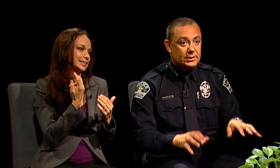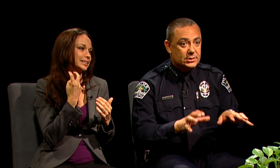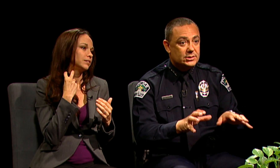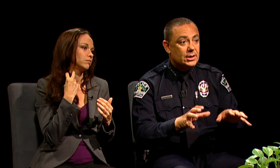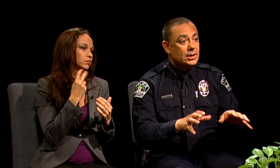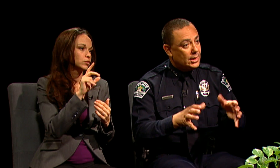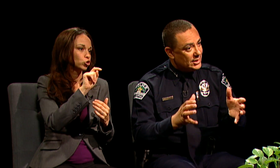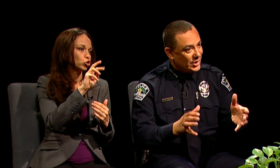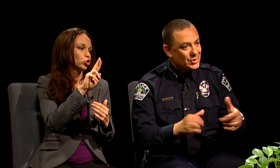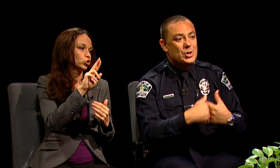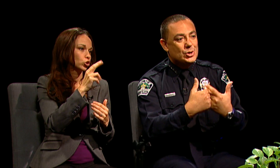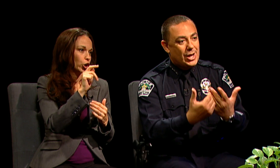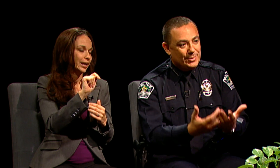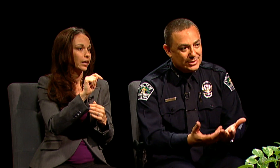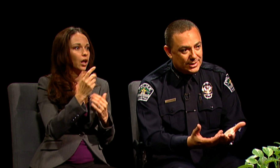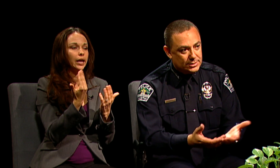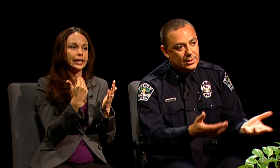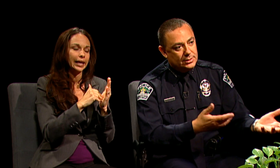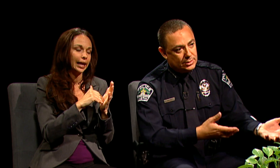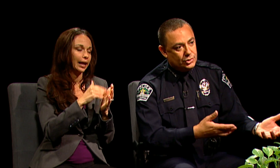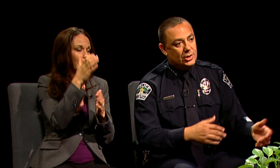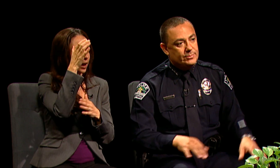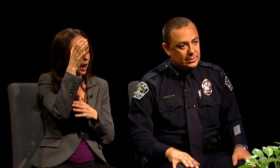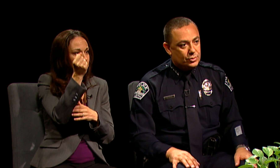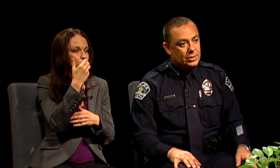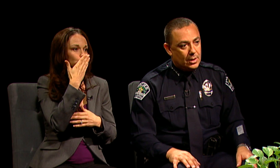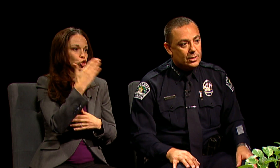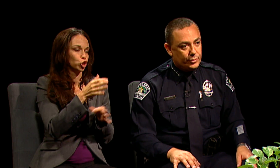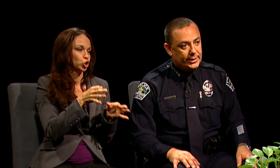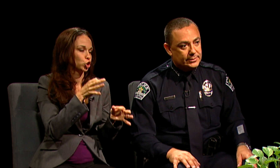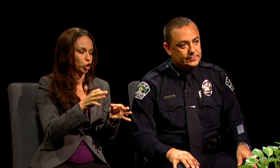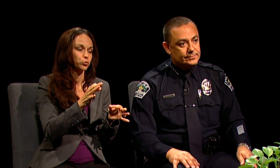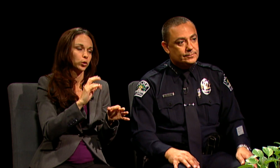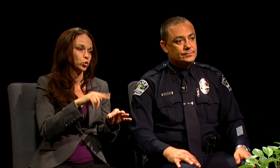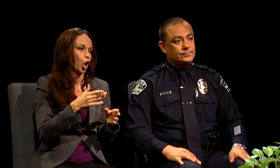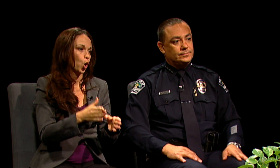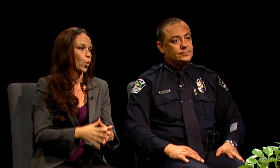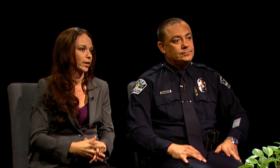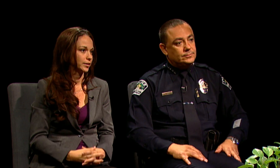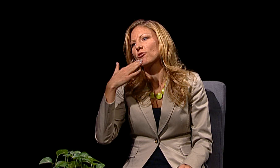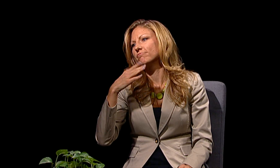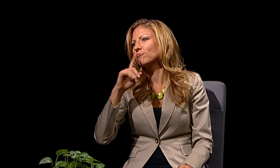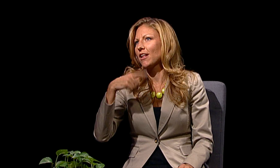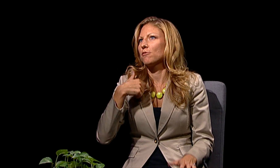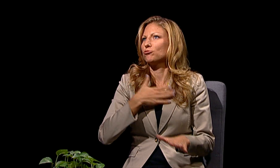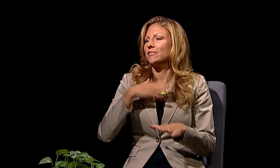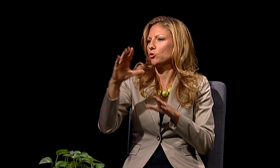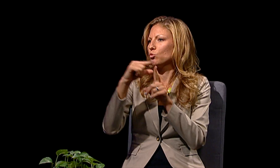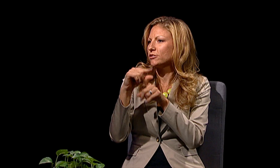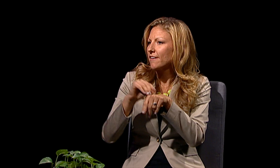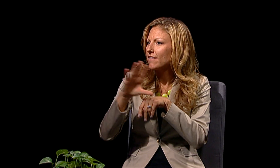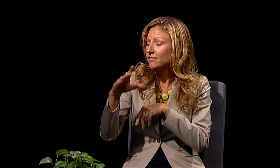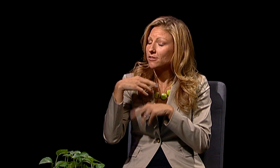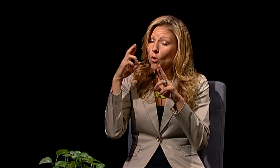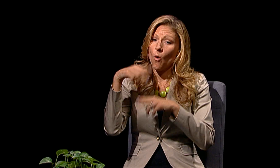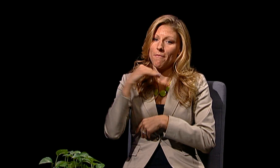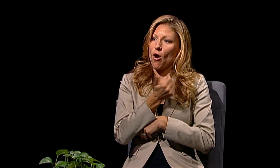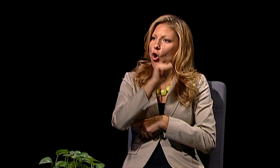IT'S JUST, AGAIN, COMMON SENSE AND GOOD JUDGMENT GOES A LONG WAY. THANK YOU, REALLY, I APPRECIATE THOSE WORDS OF ADVICE